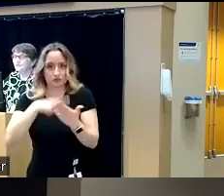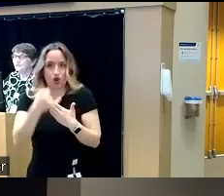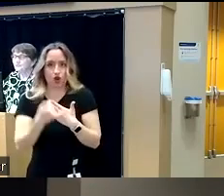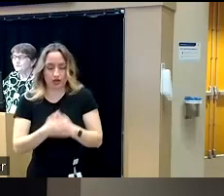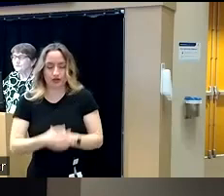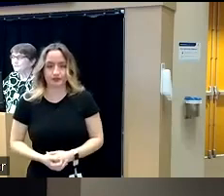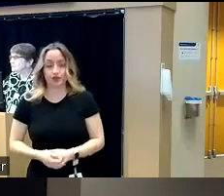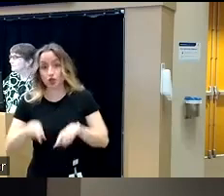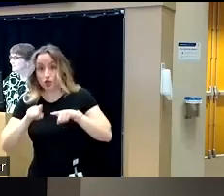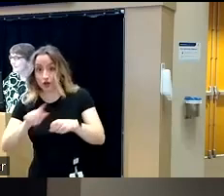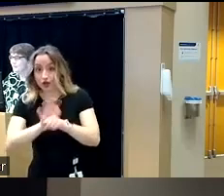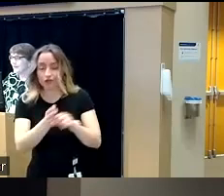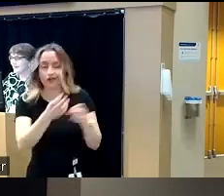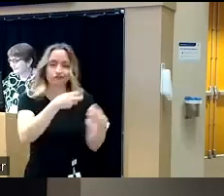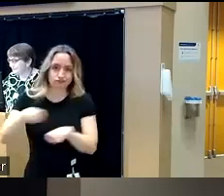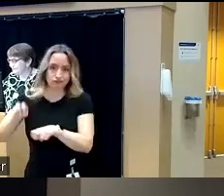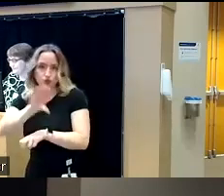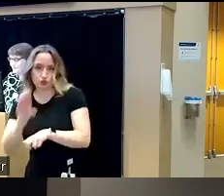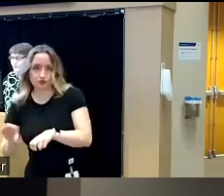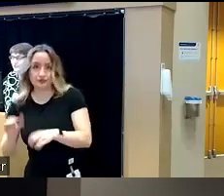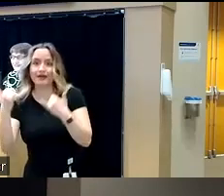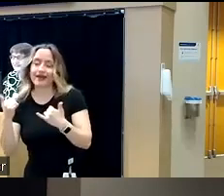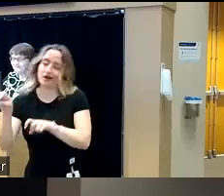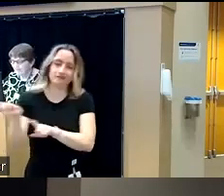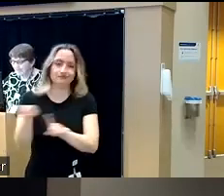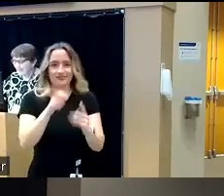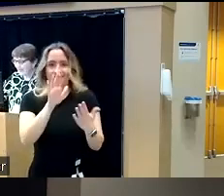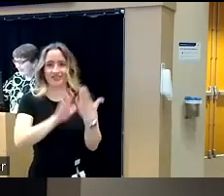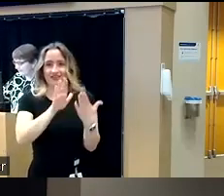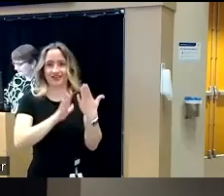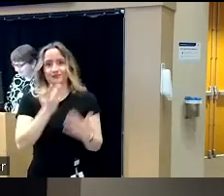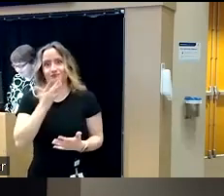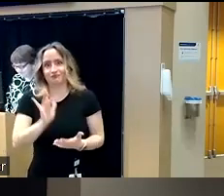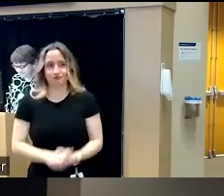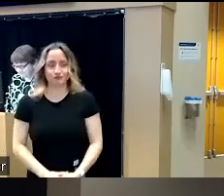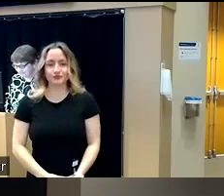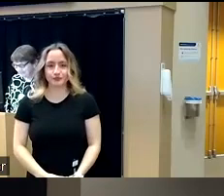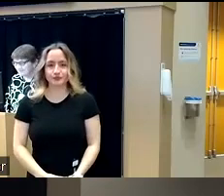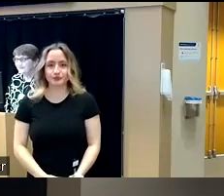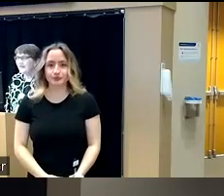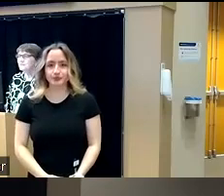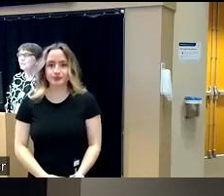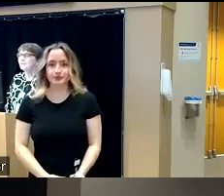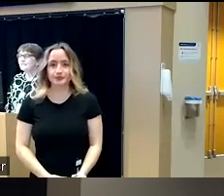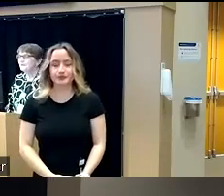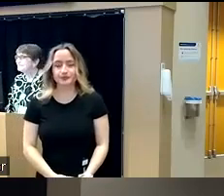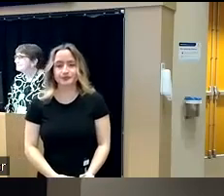he learned to do it under Zoom but now they're back face to face fortunately um so that's been